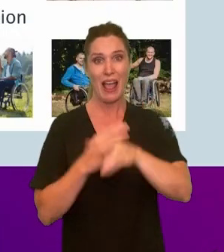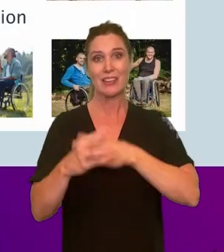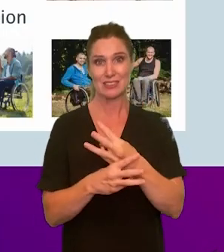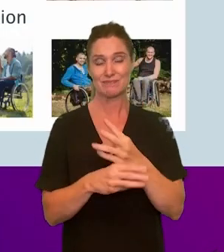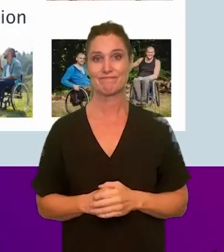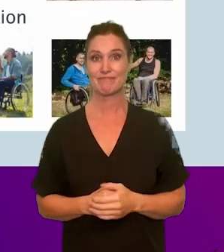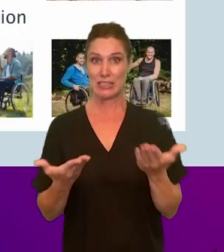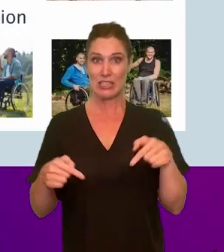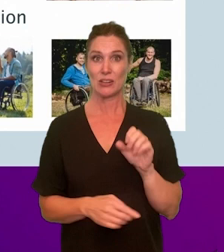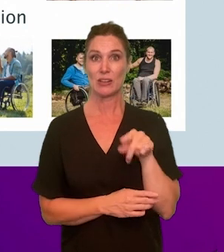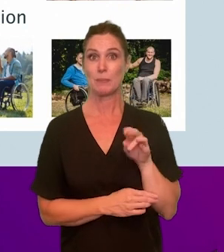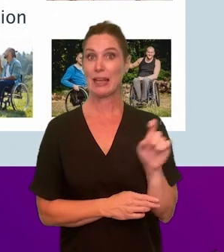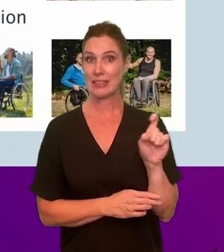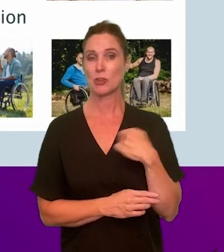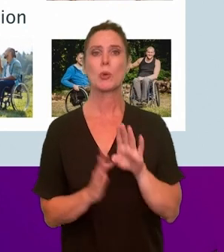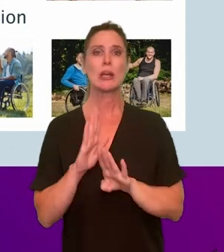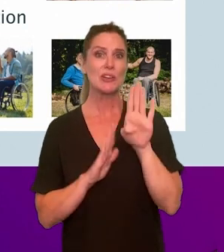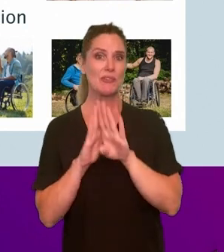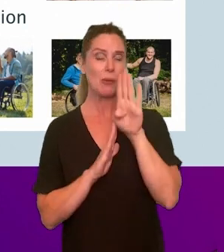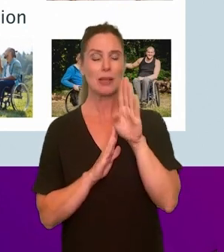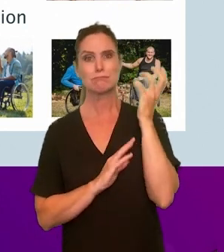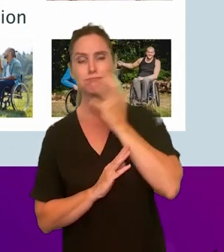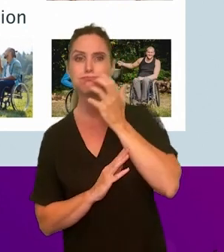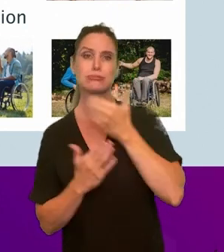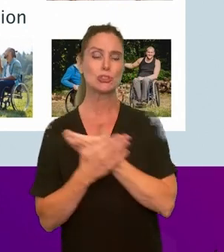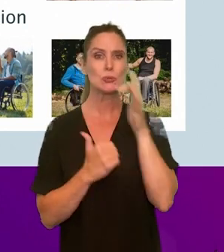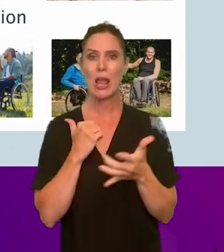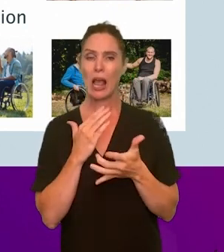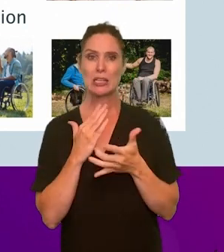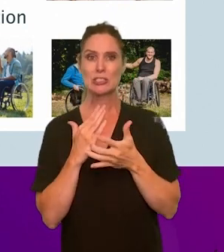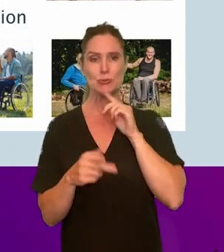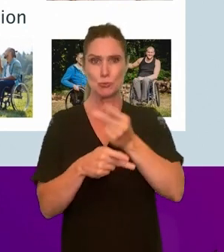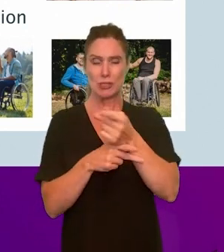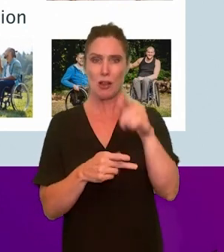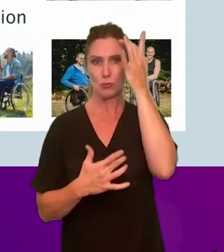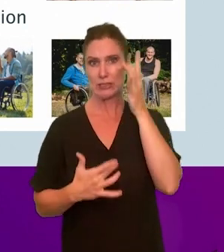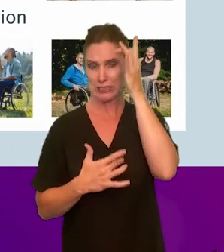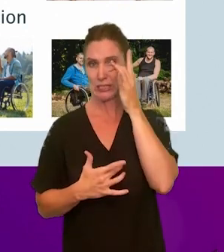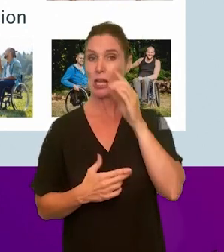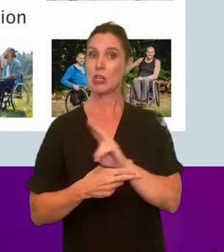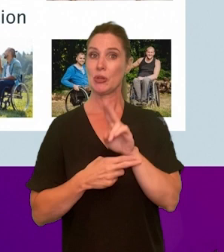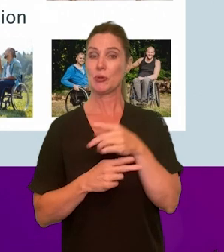incredible new technology to treat these conditions by using electrical impulses to retrain the spinal cord.